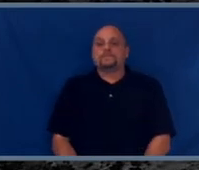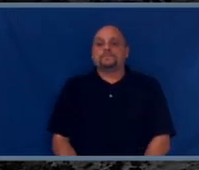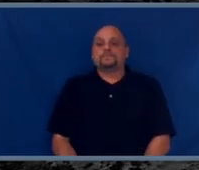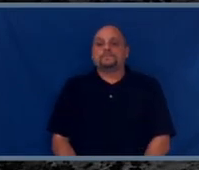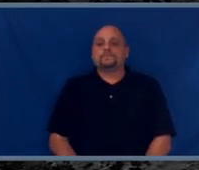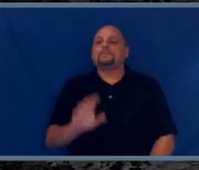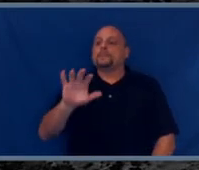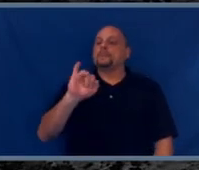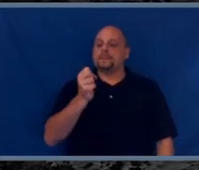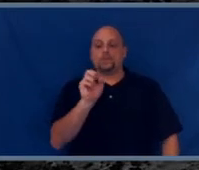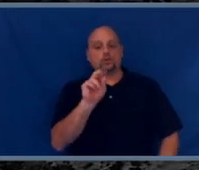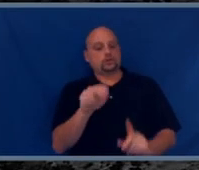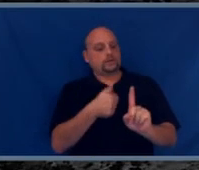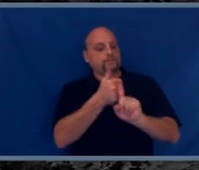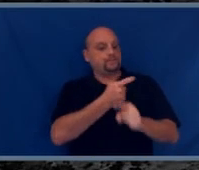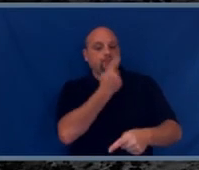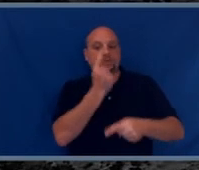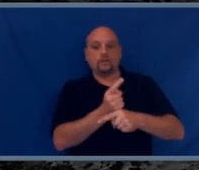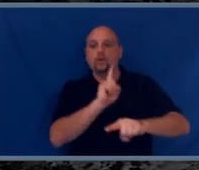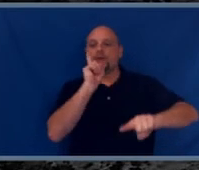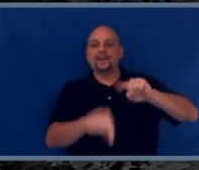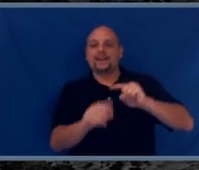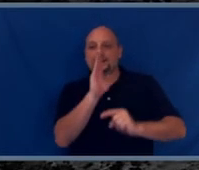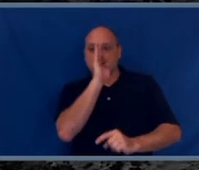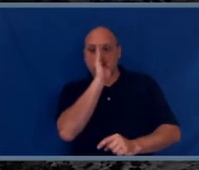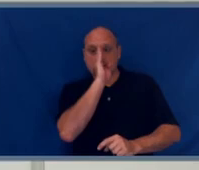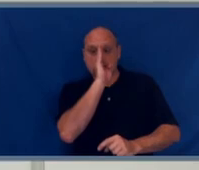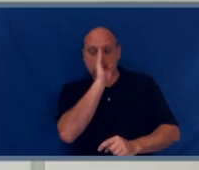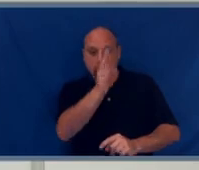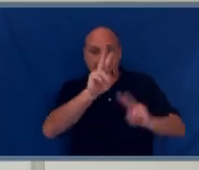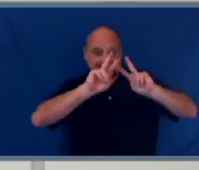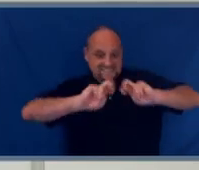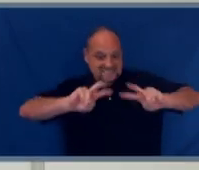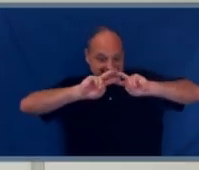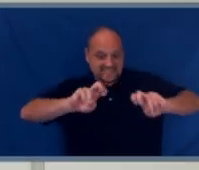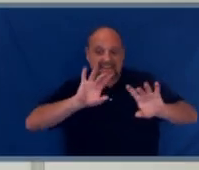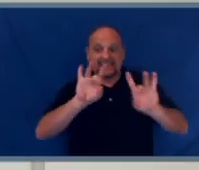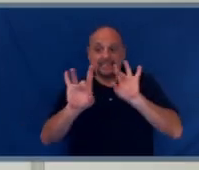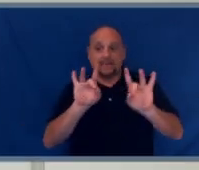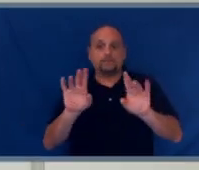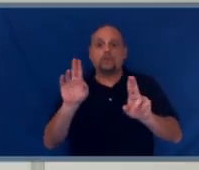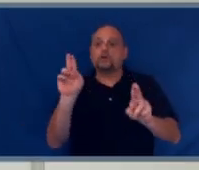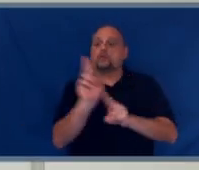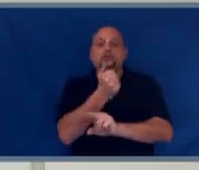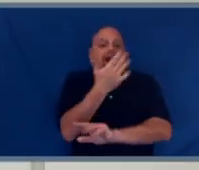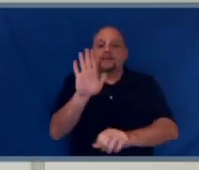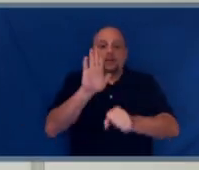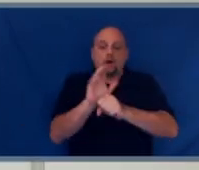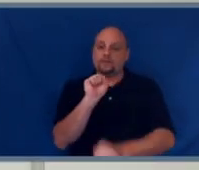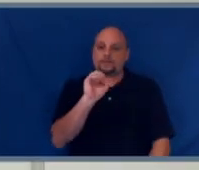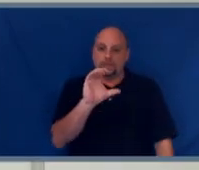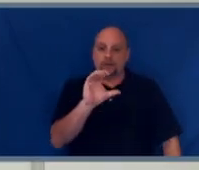WE WOKEN BE ABLE TO INHERIT THE SAMPLE, USING ANYTHING ON THE SPACECRAFT. I THINK IT'S IMPORTANT TO NOTE